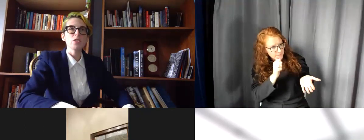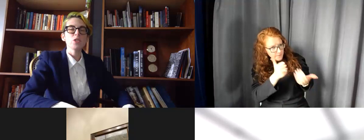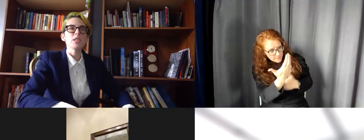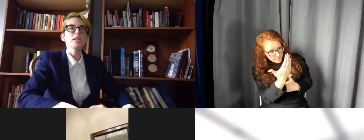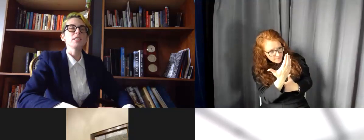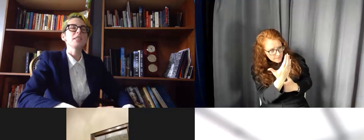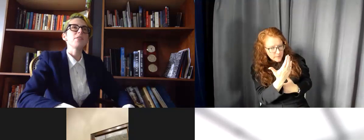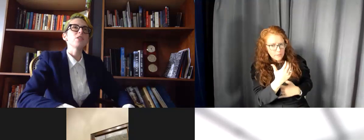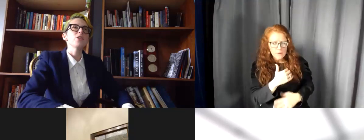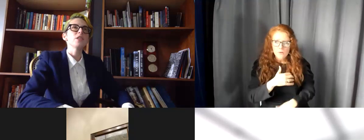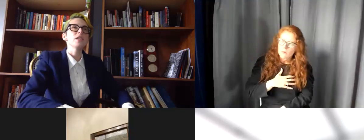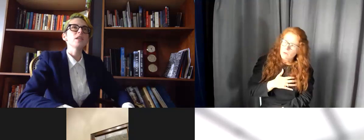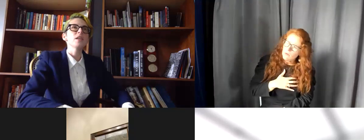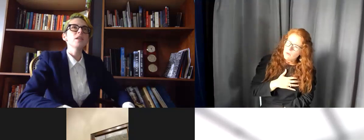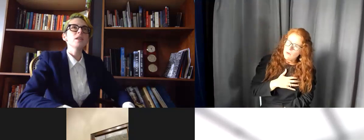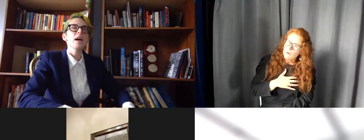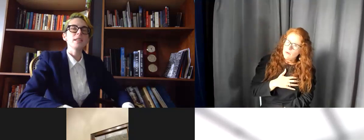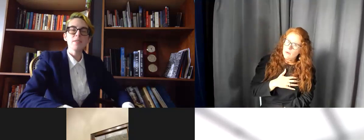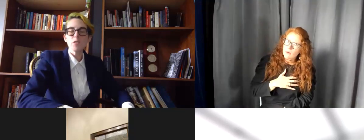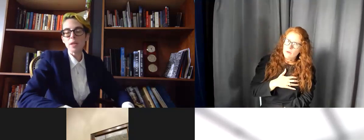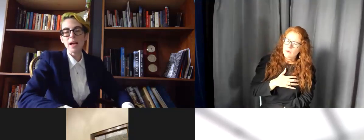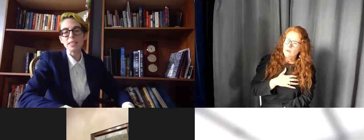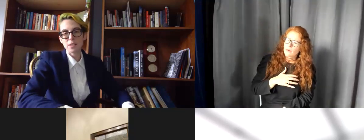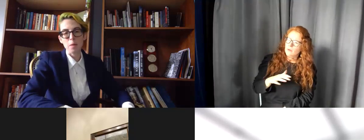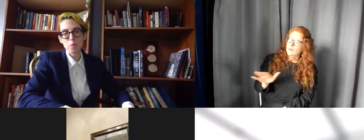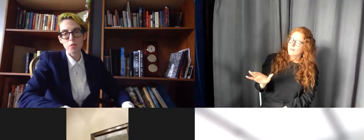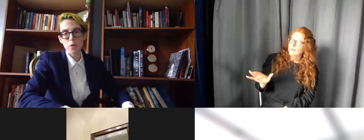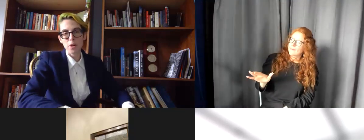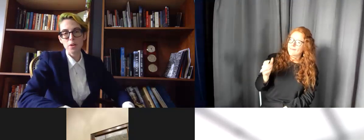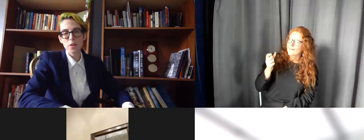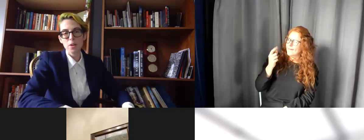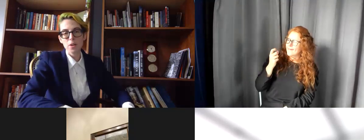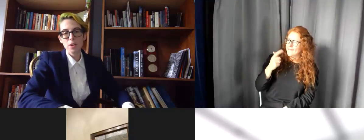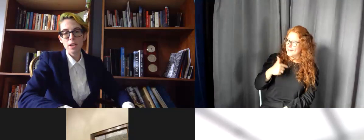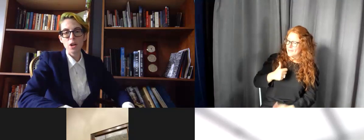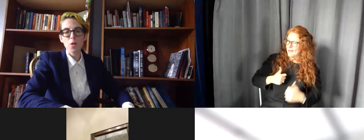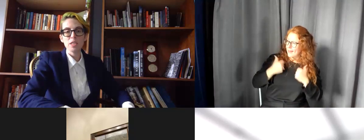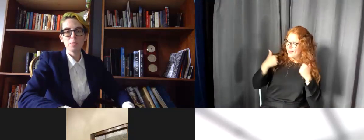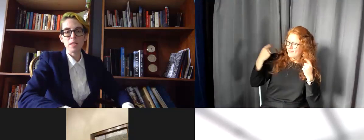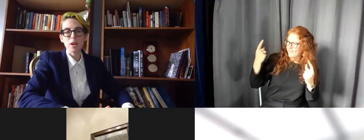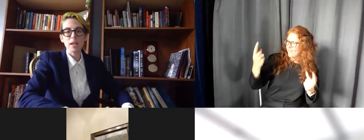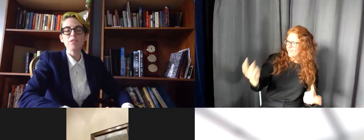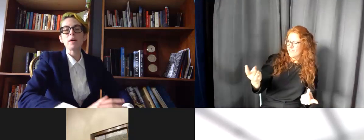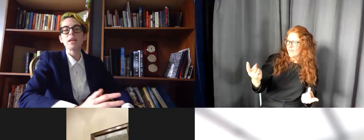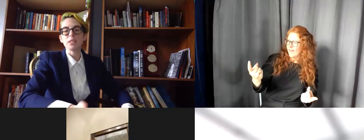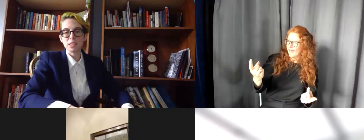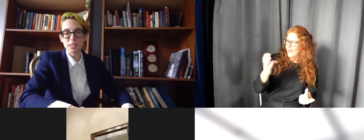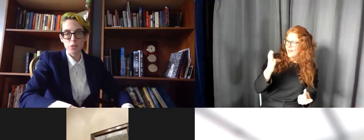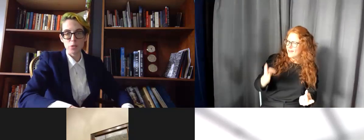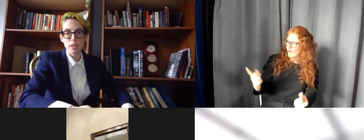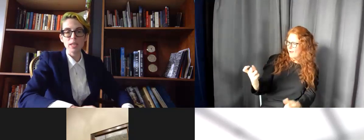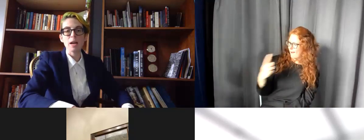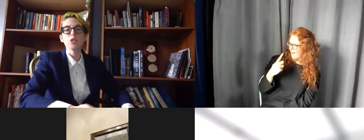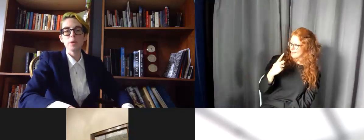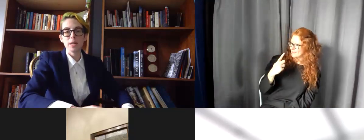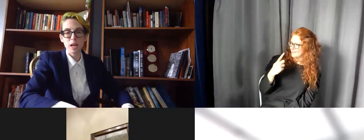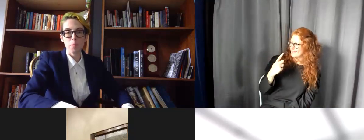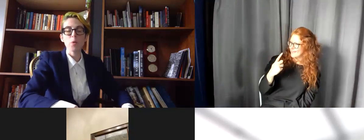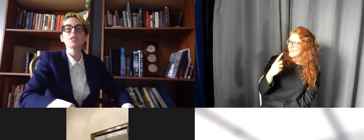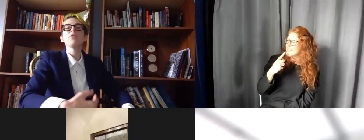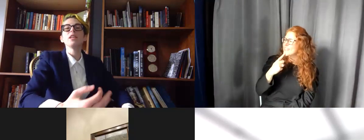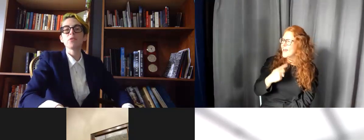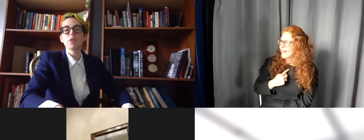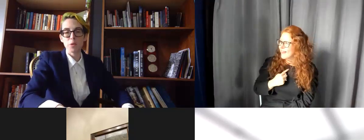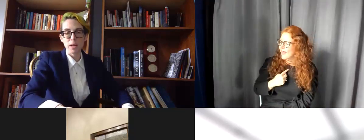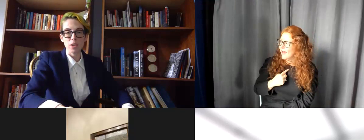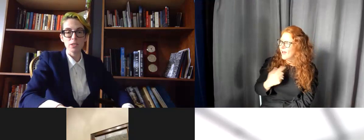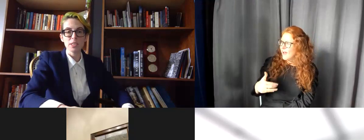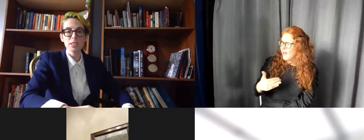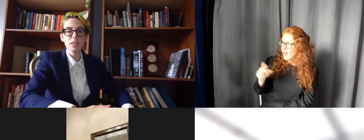Farrah Garland: she said that she had never been asked that before. It always been on everybody else's schedule, what time she would get up, what was convenient for everyone else.